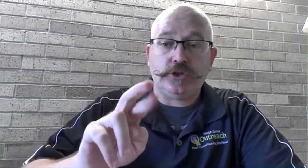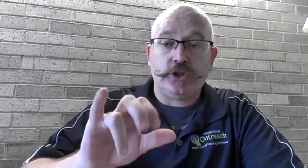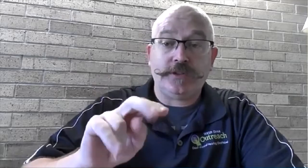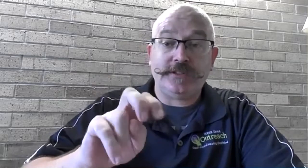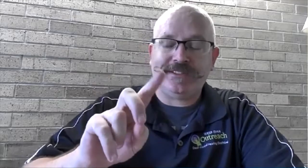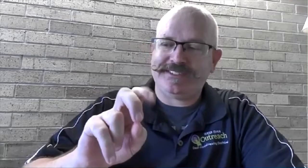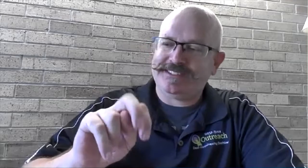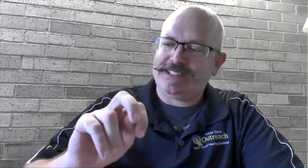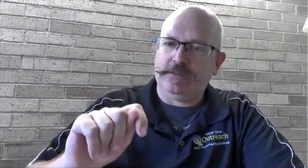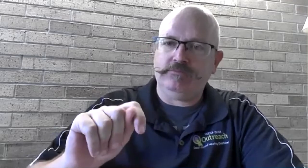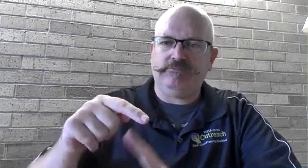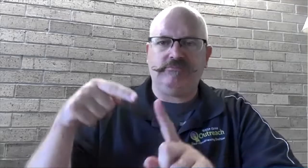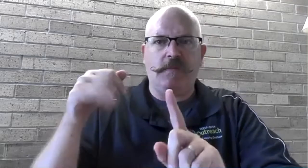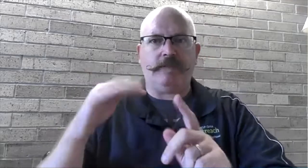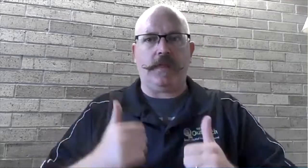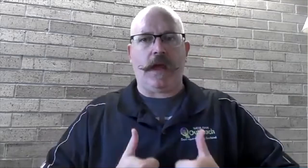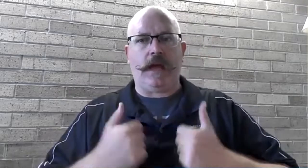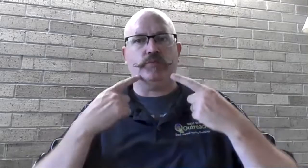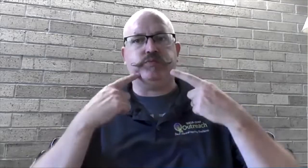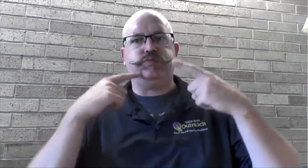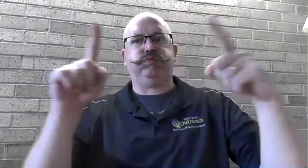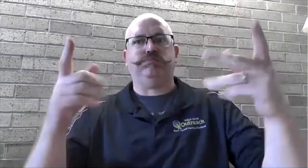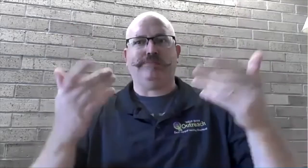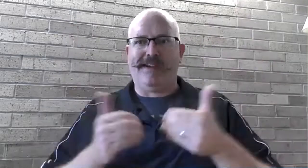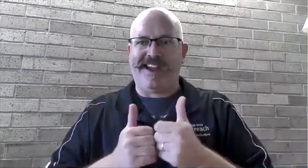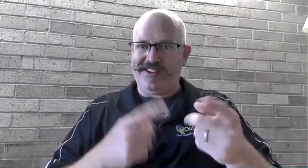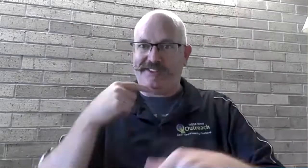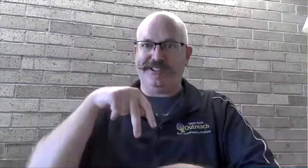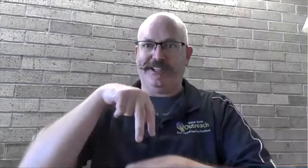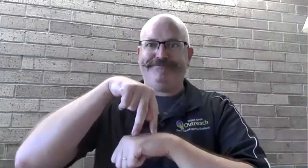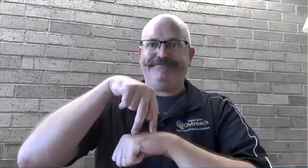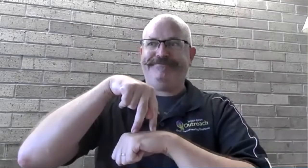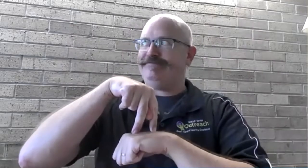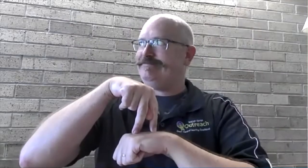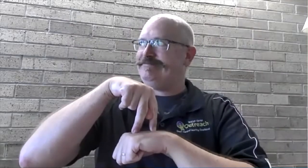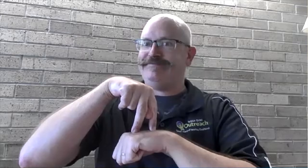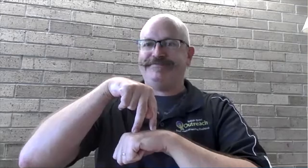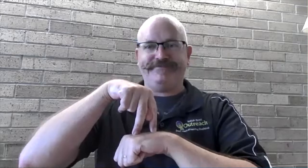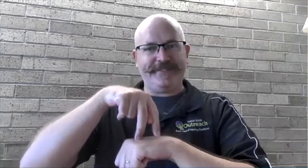I think it's an important ingredient of life in order to become successful. You can't just stand